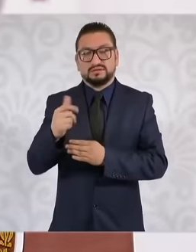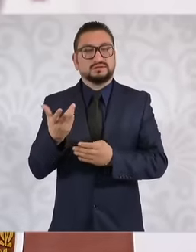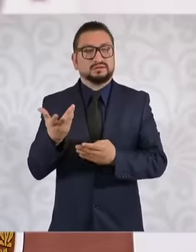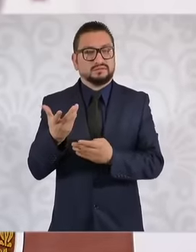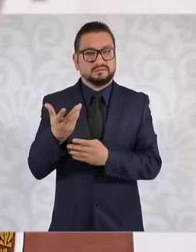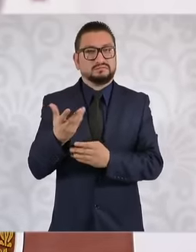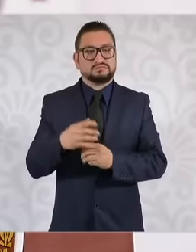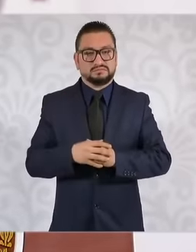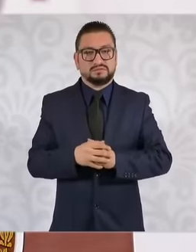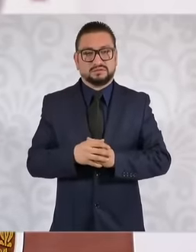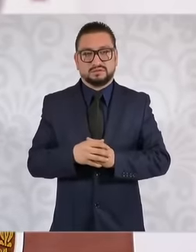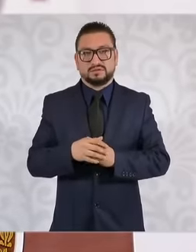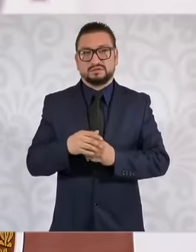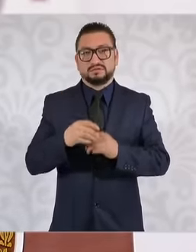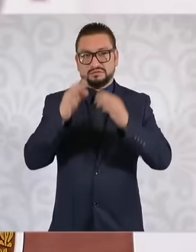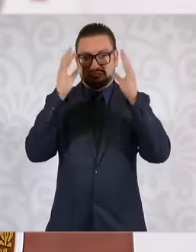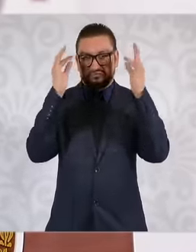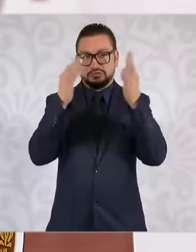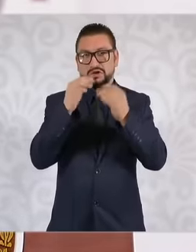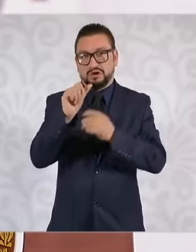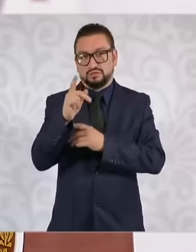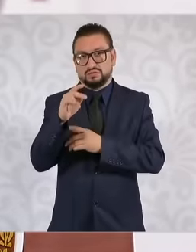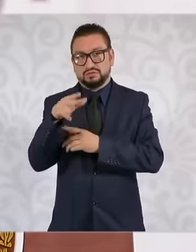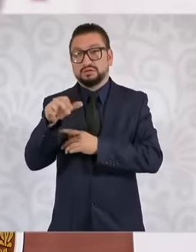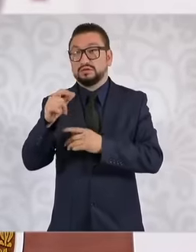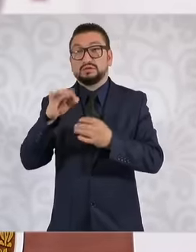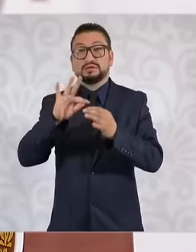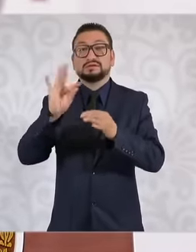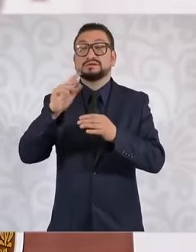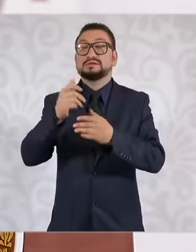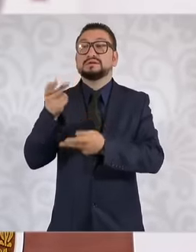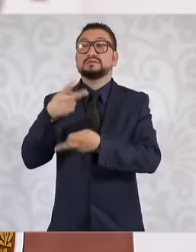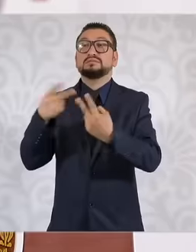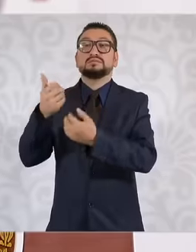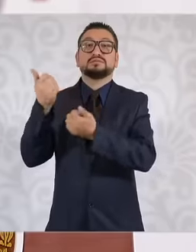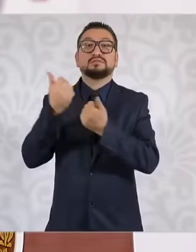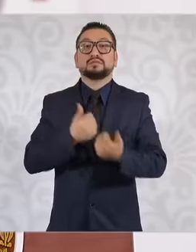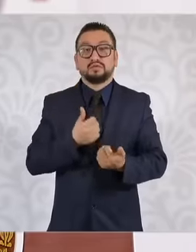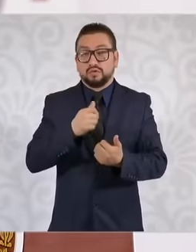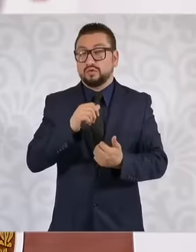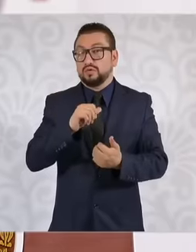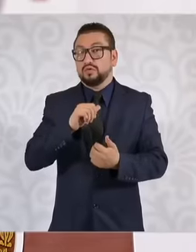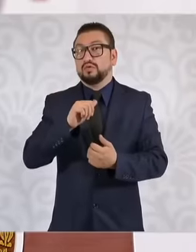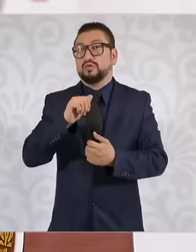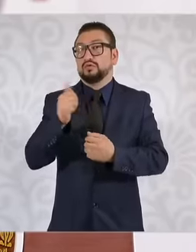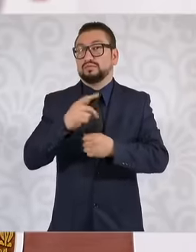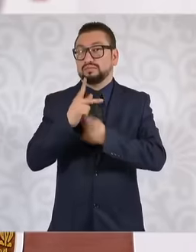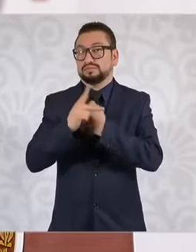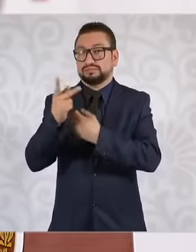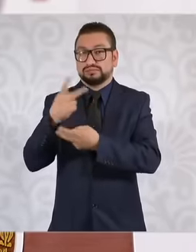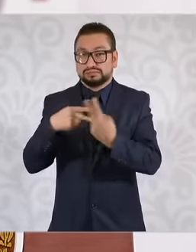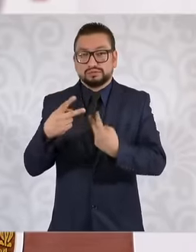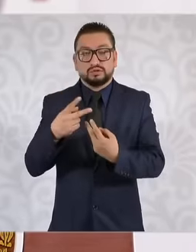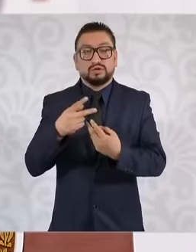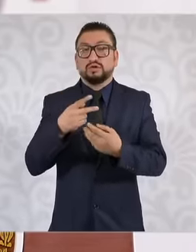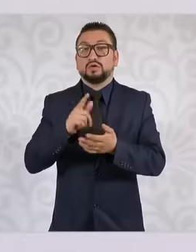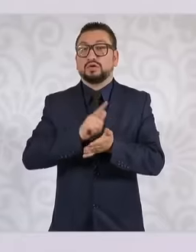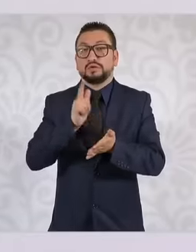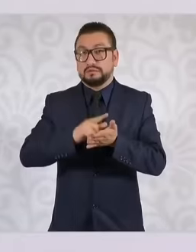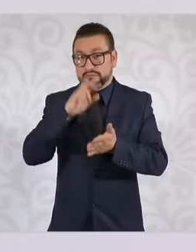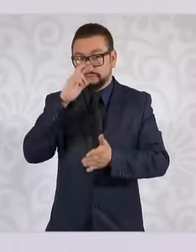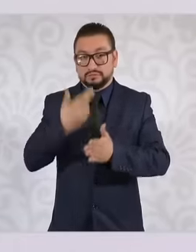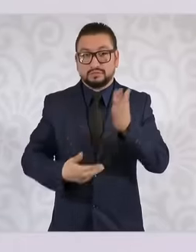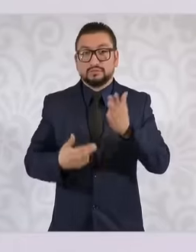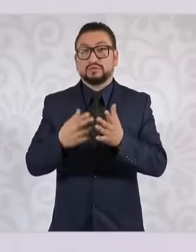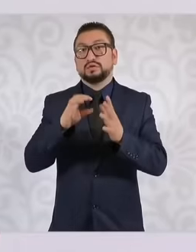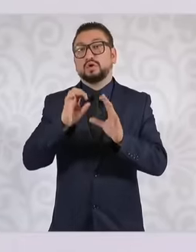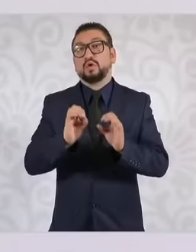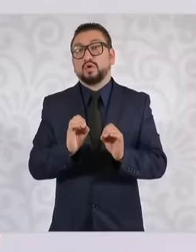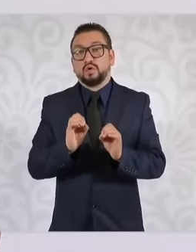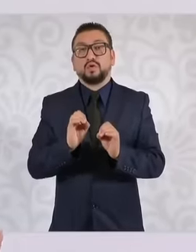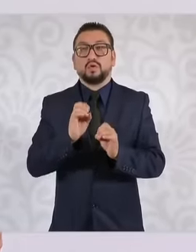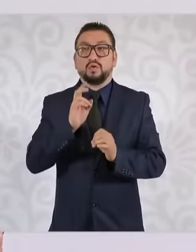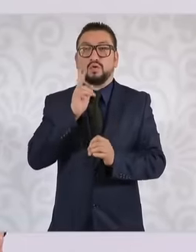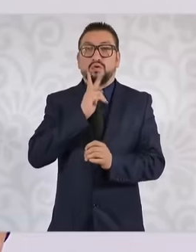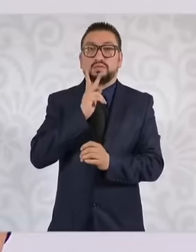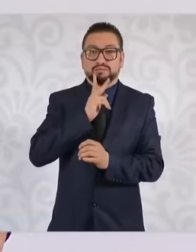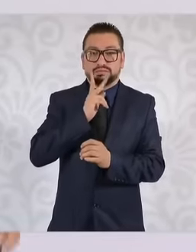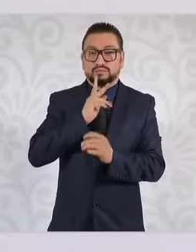customs if there is fuel that is entering illegally or combined, customs in the